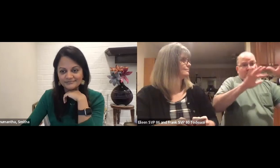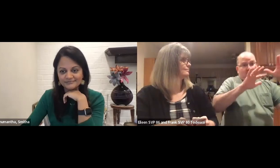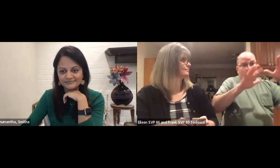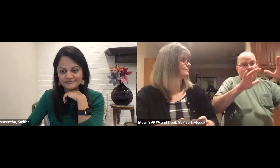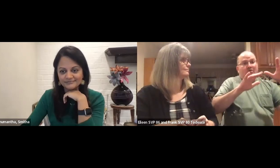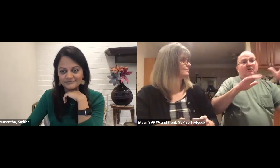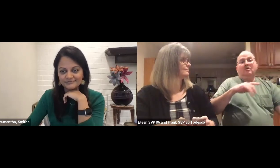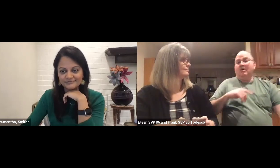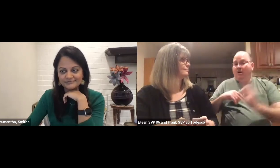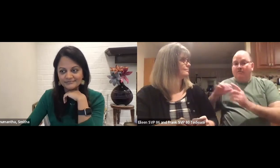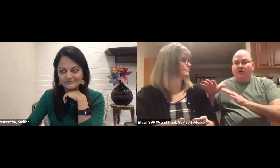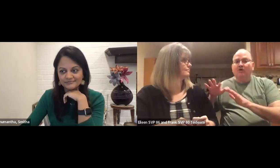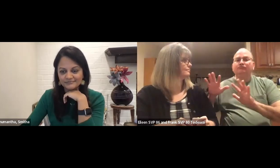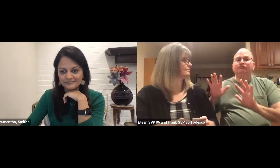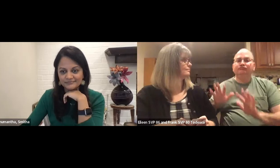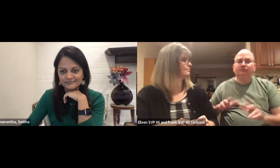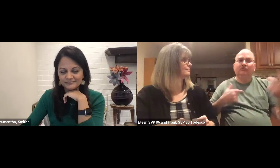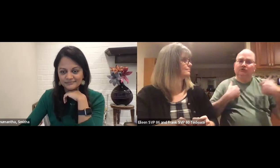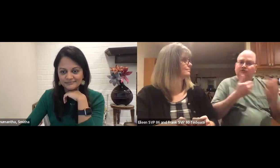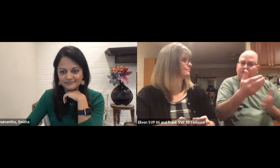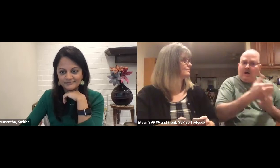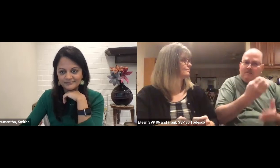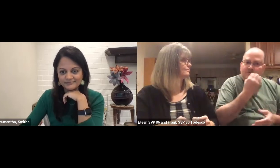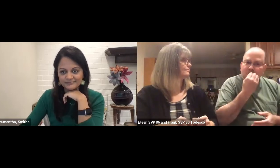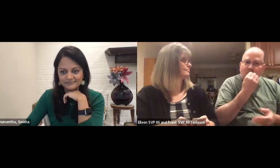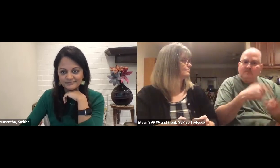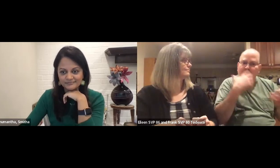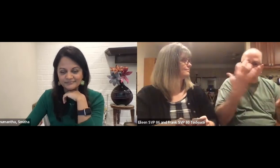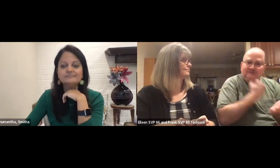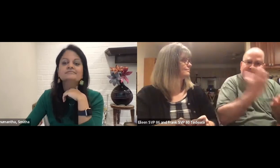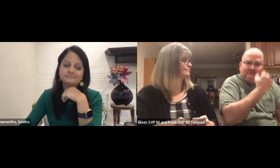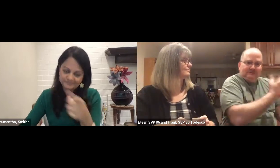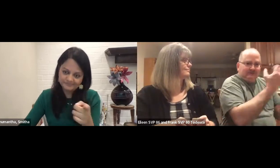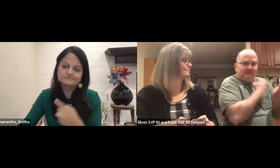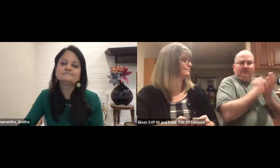Being able to just relax after a long day of being out and caregiving is also really important.